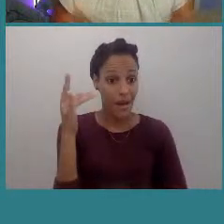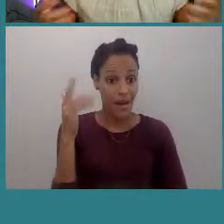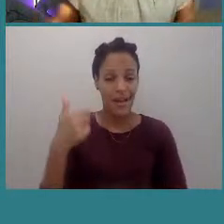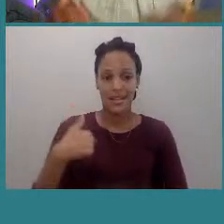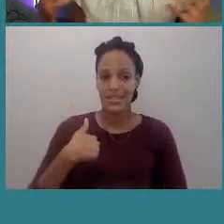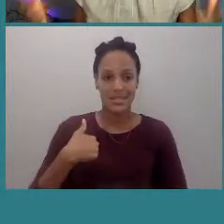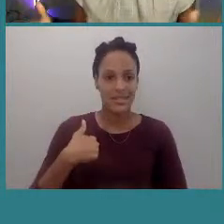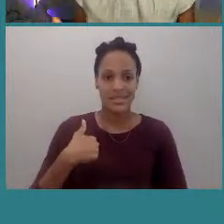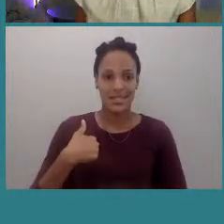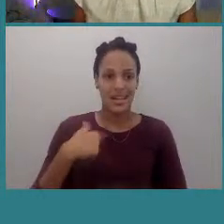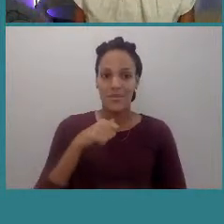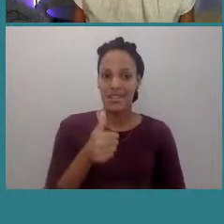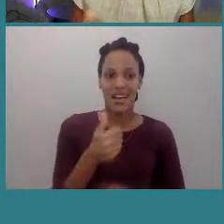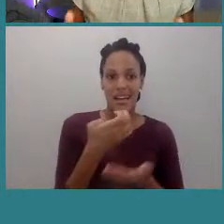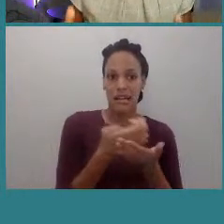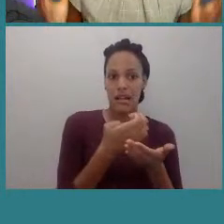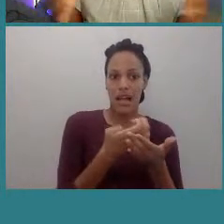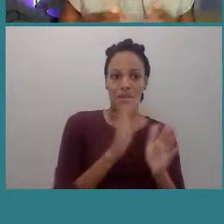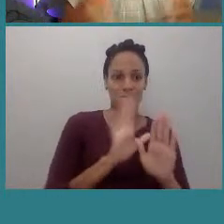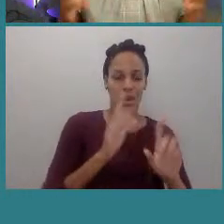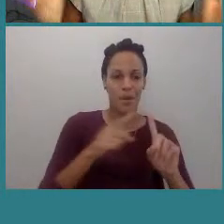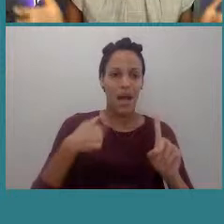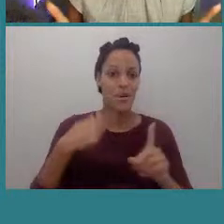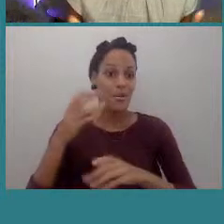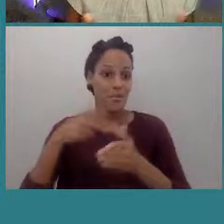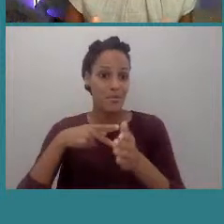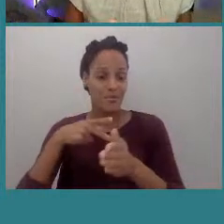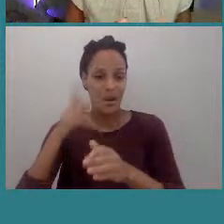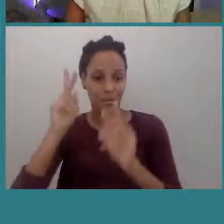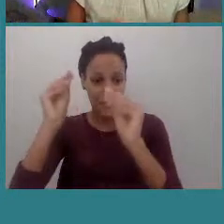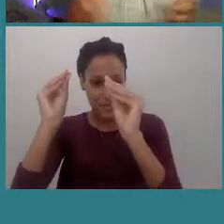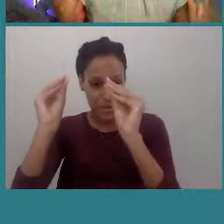I am a professor of communication and I do happen to have a business degree but I am